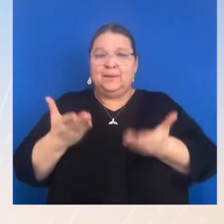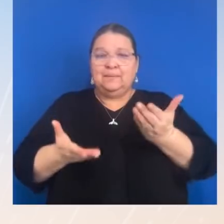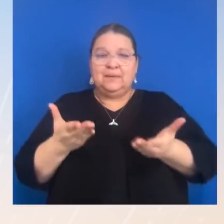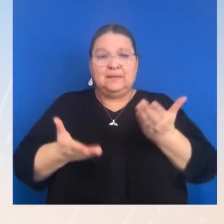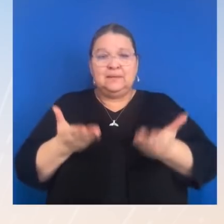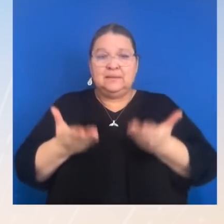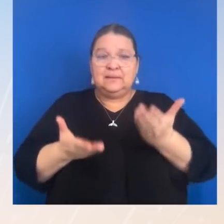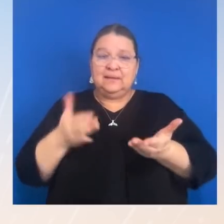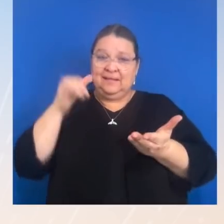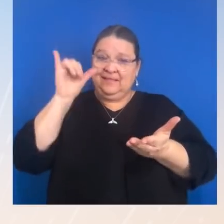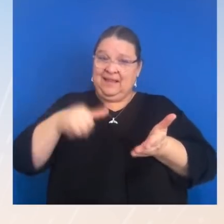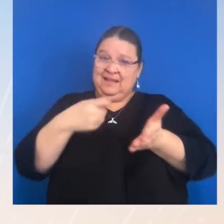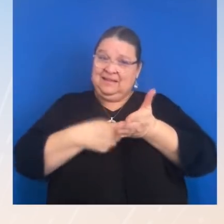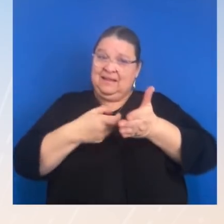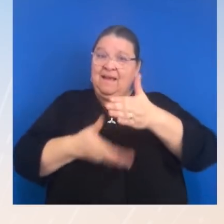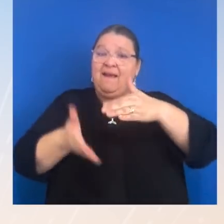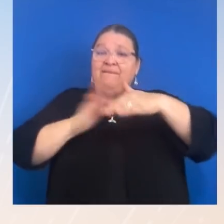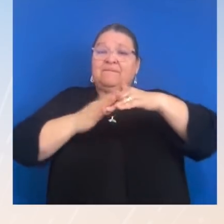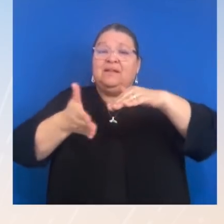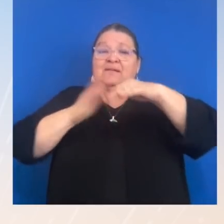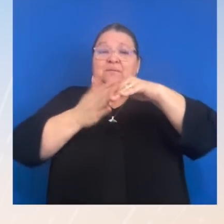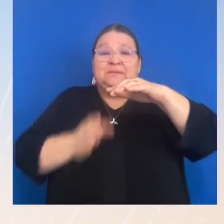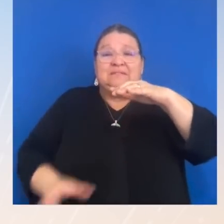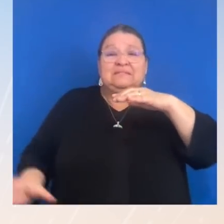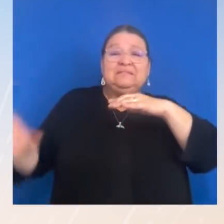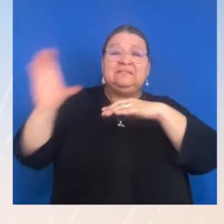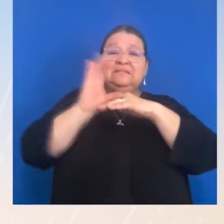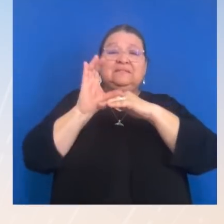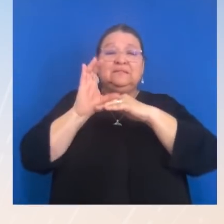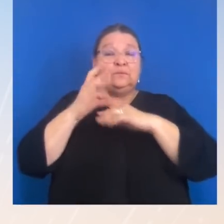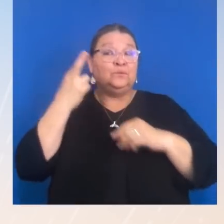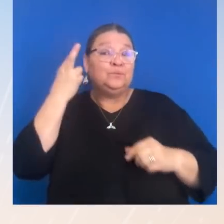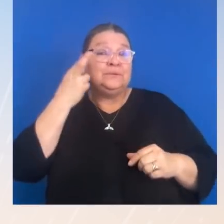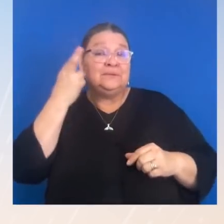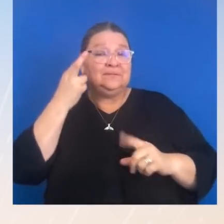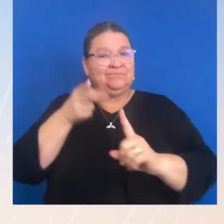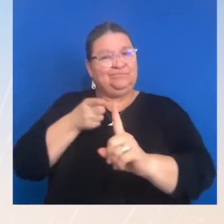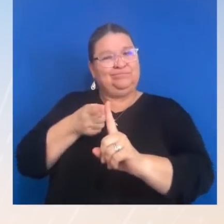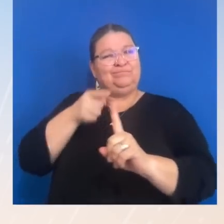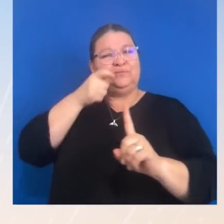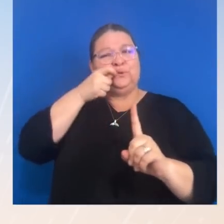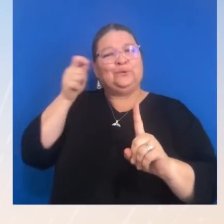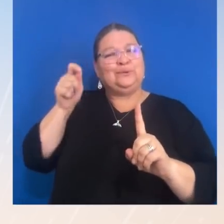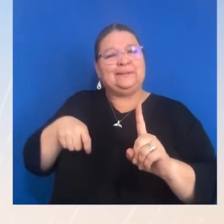without President Putin and Russia's further invasion into Ukraine, particularly due to higher energy prices.